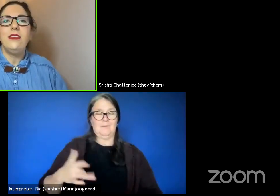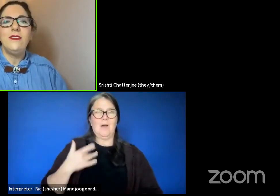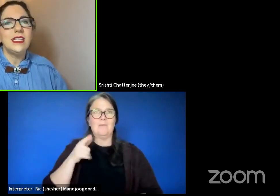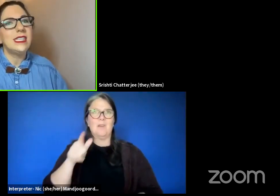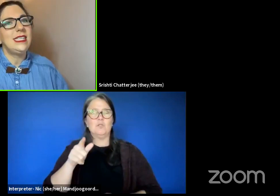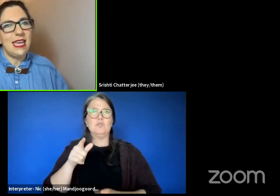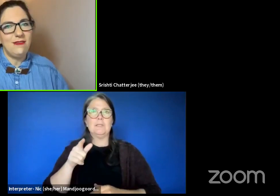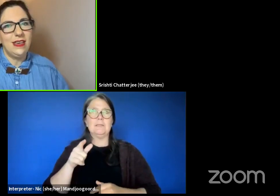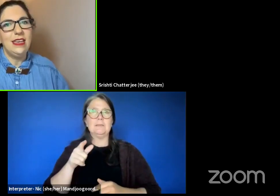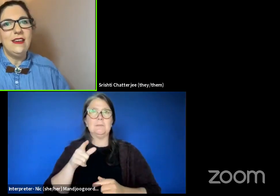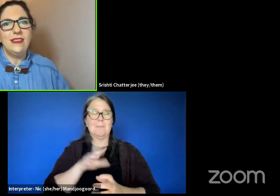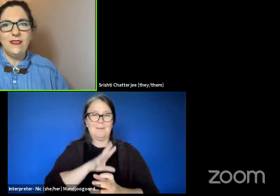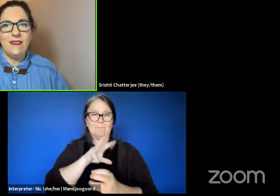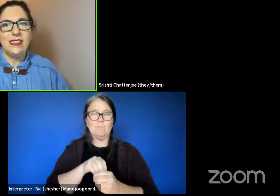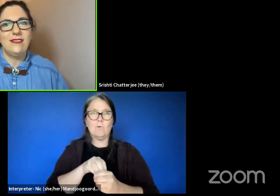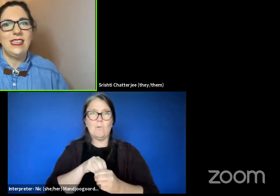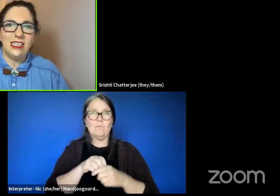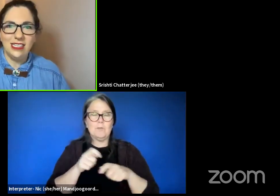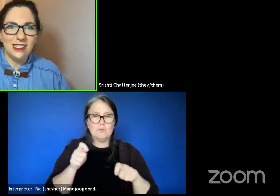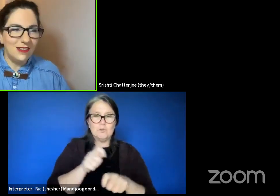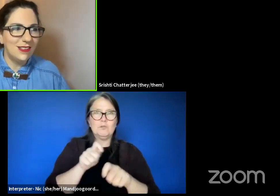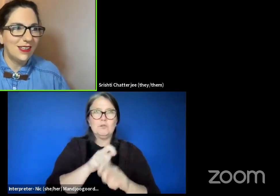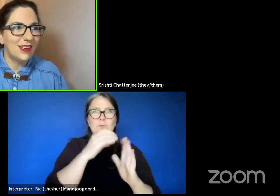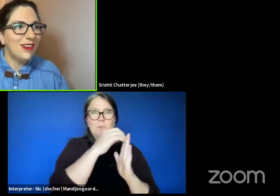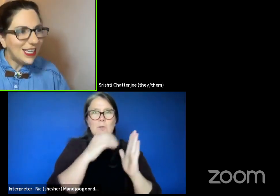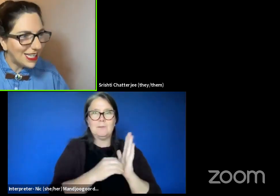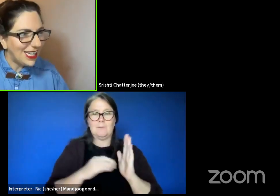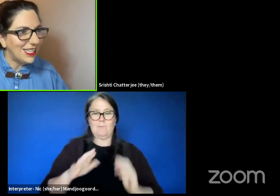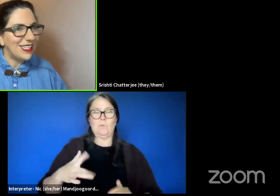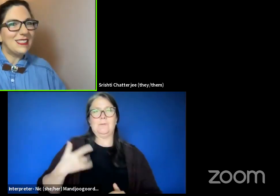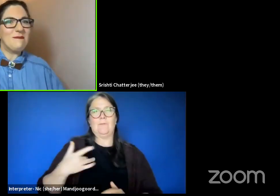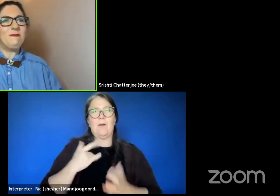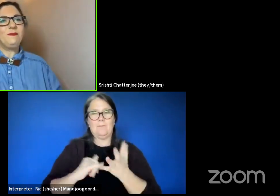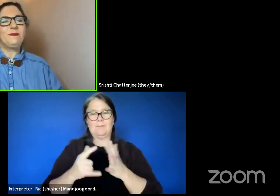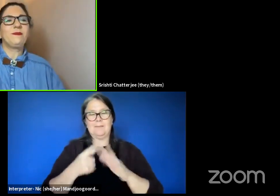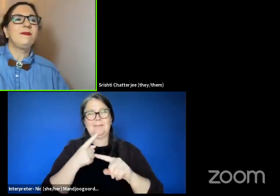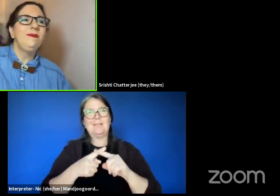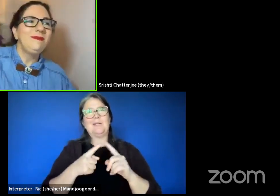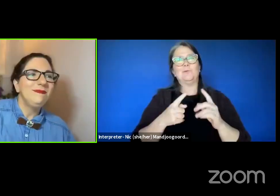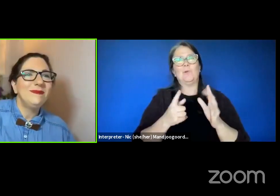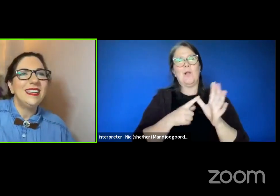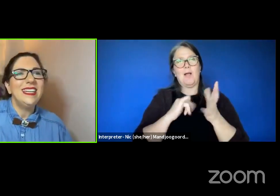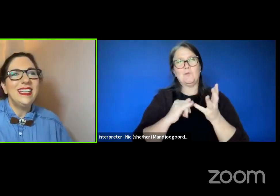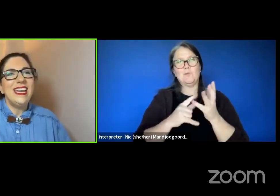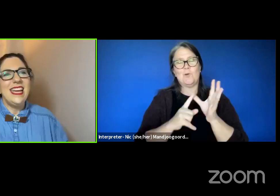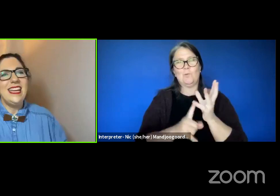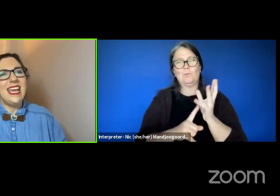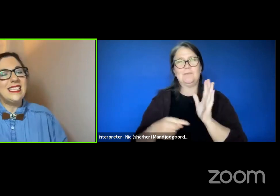Series it has spearheaded sustained policy changes to make them. university safer for survivors of sexual assault. Congrats